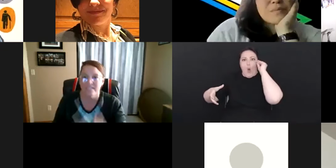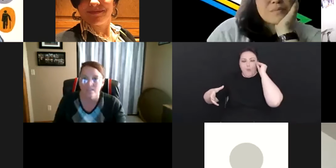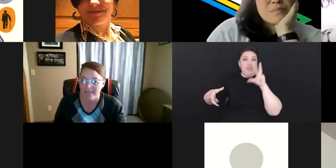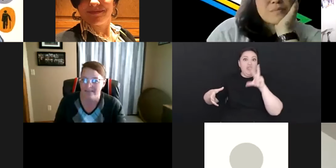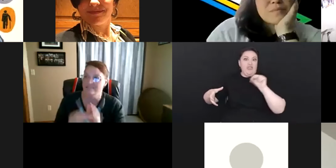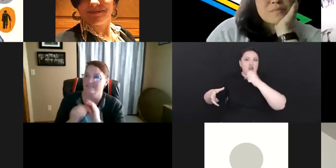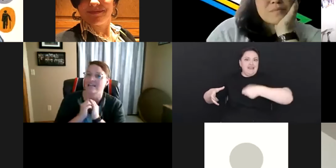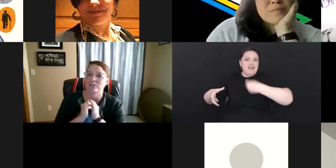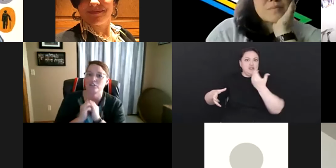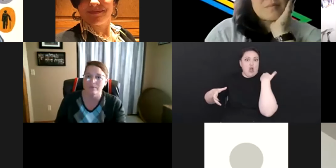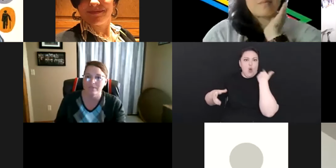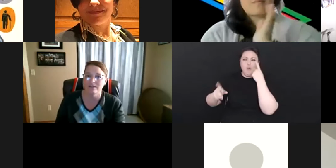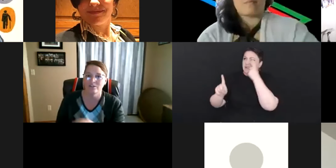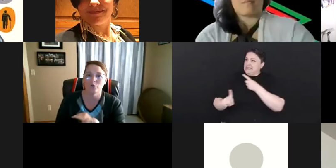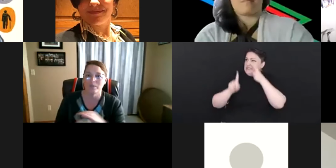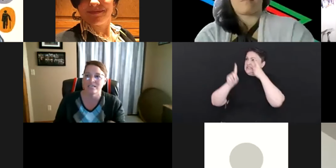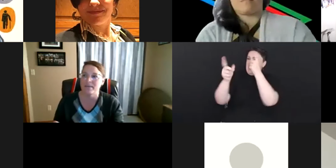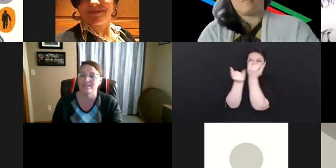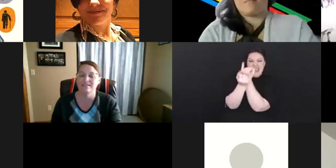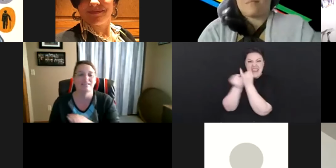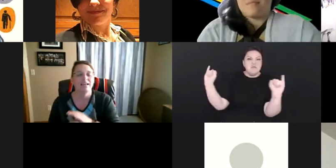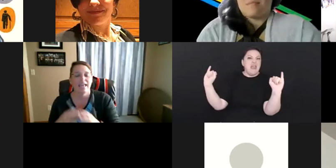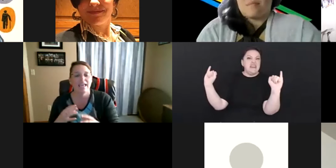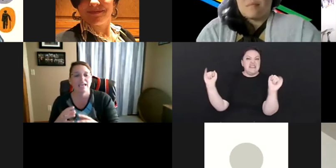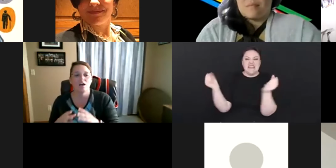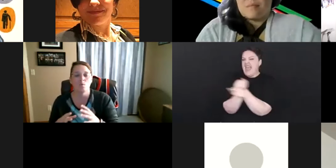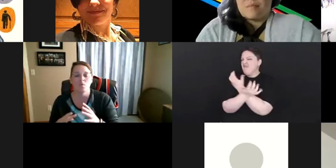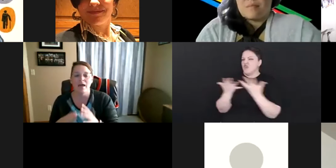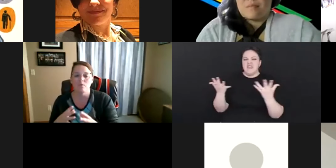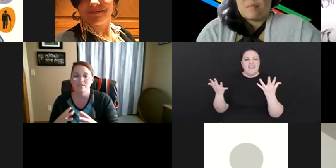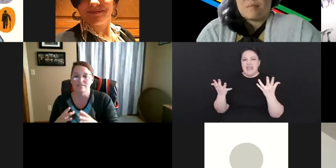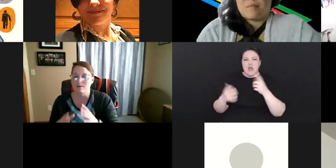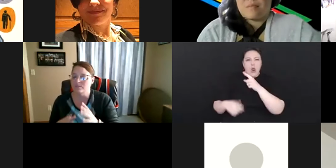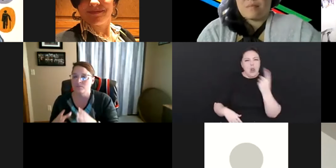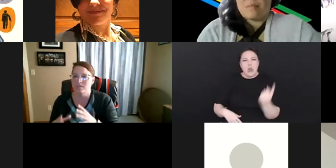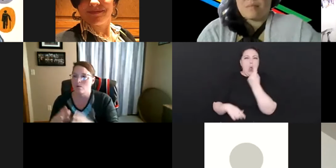Like, do everything on your own, independence. And, um, that was, that was something that